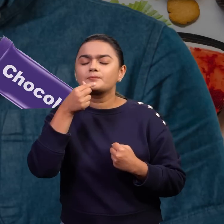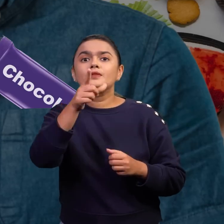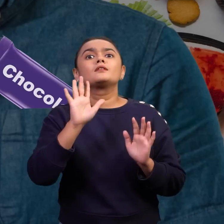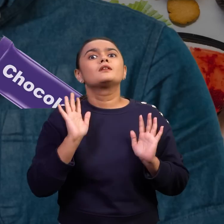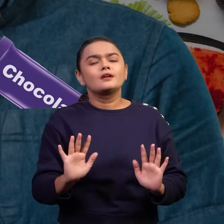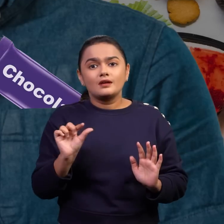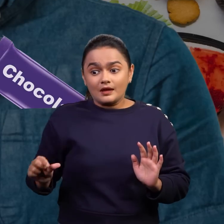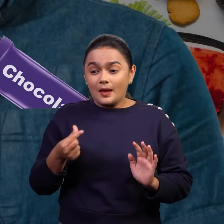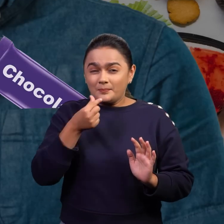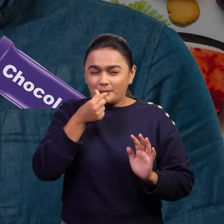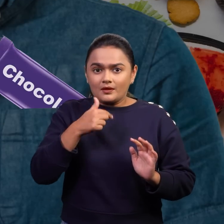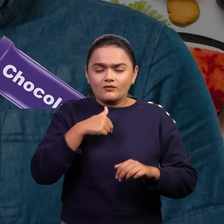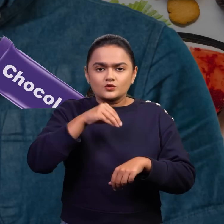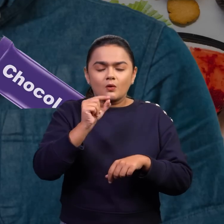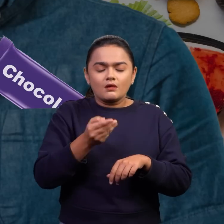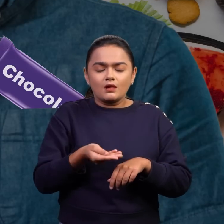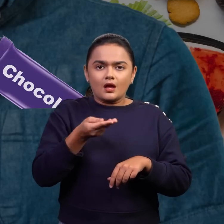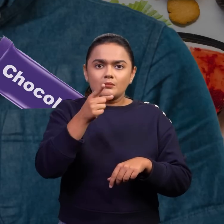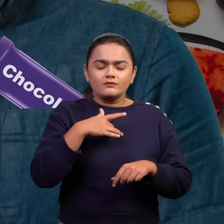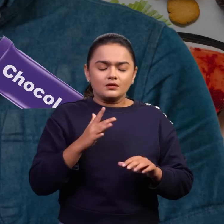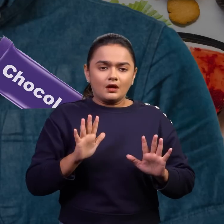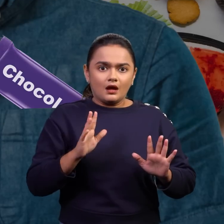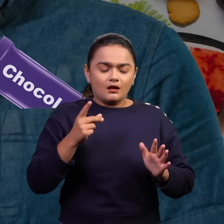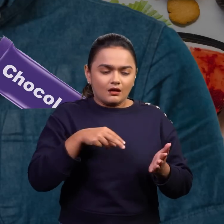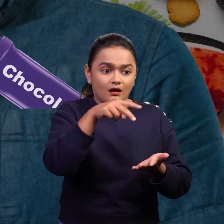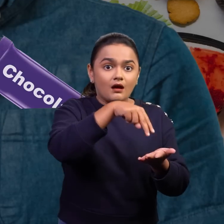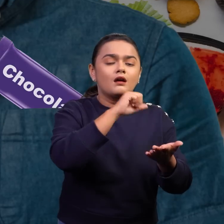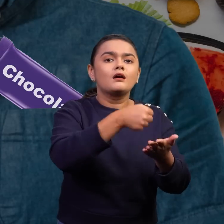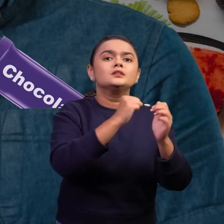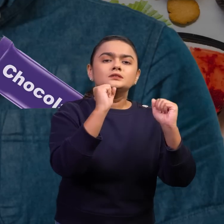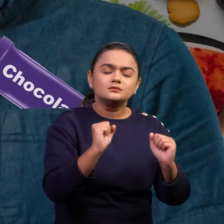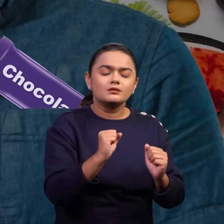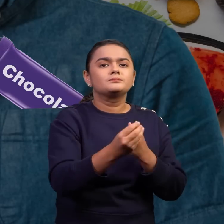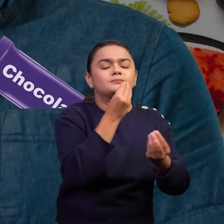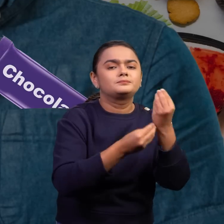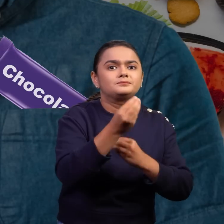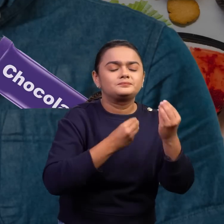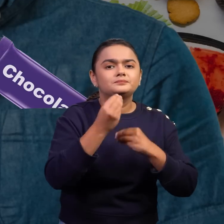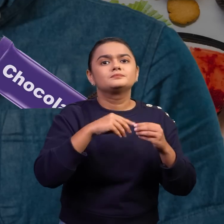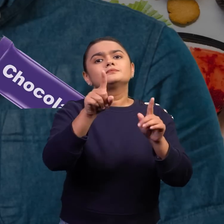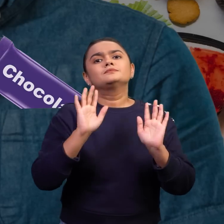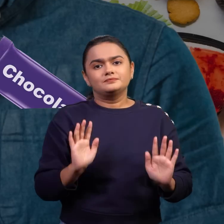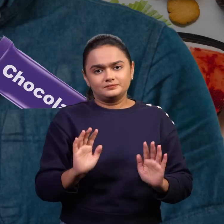The sugar level will normalize after eating something, and you'll become stable enough to sit and eat.